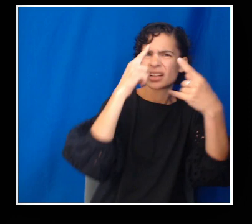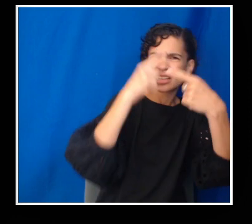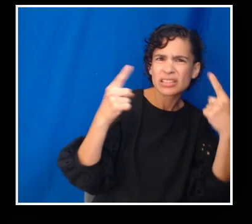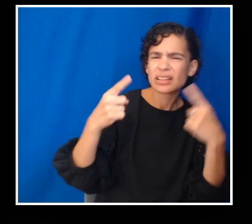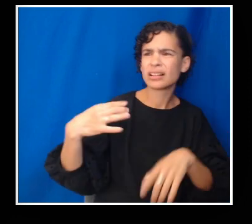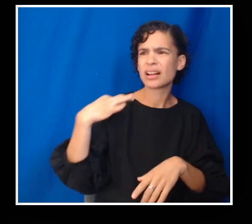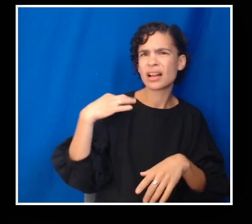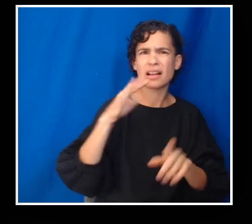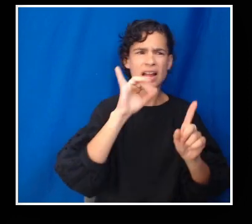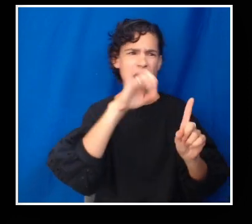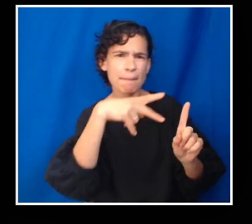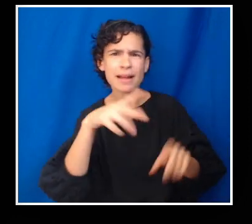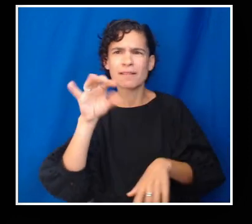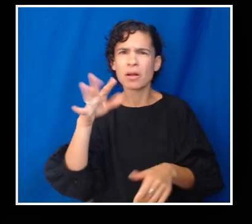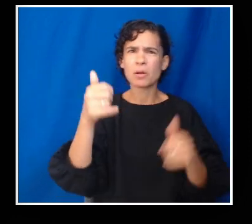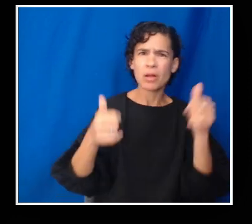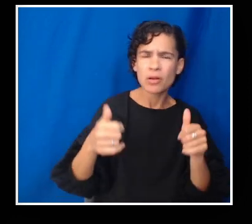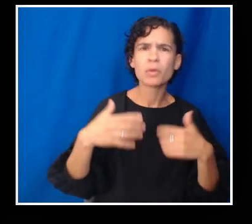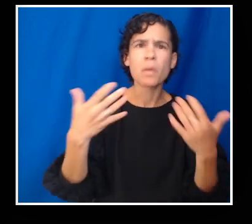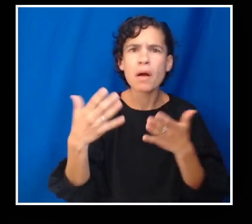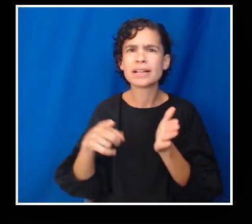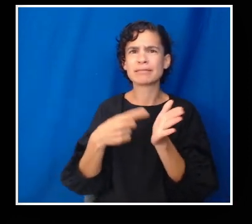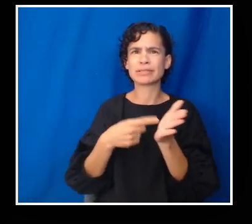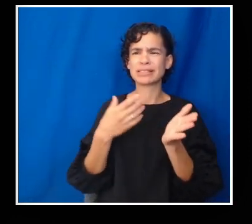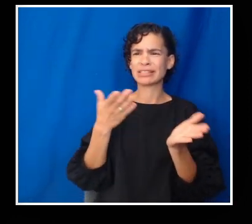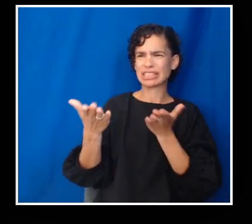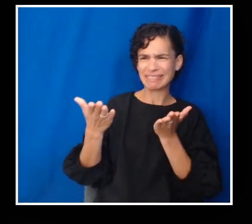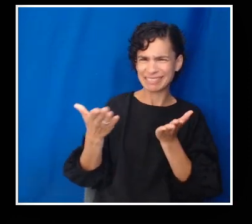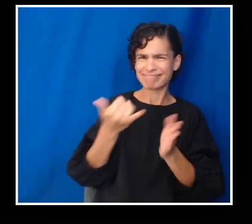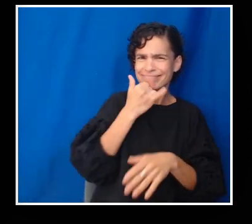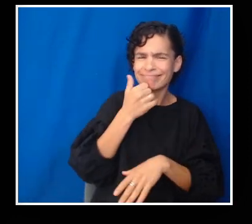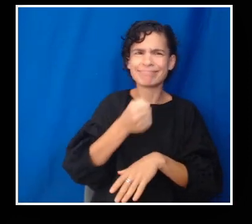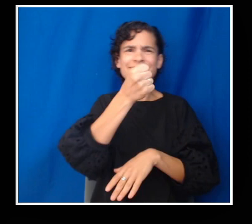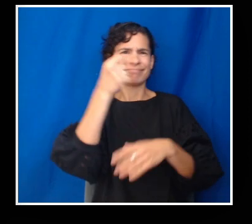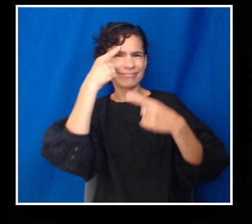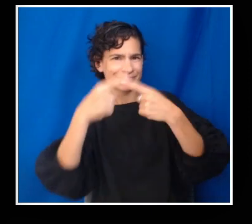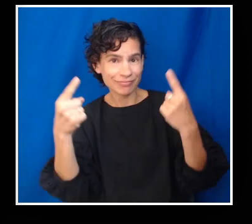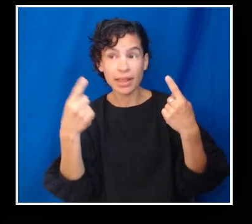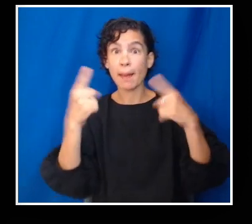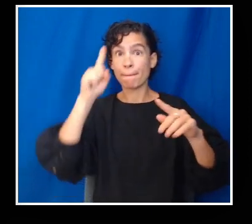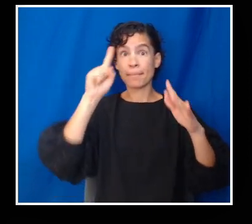about eligibility for an IEP or 504 Plan or the services or placement of the student. When this happens,